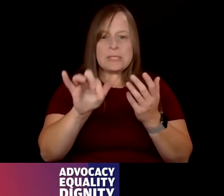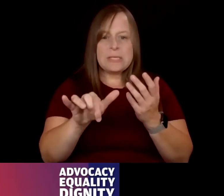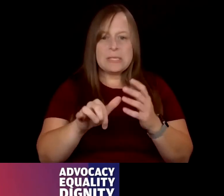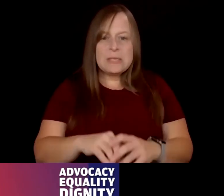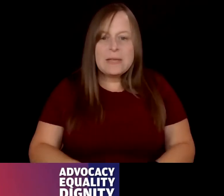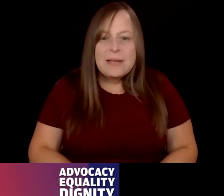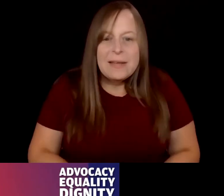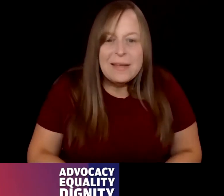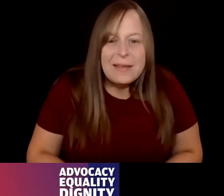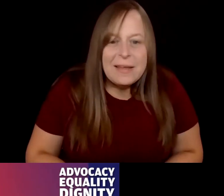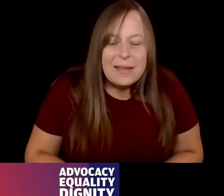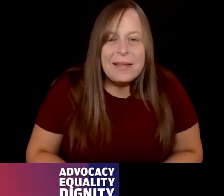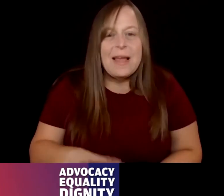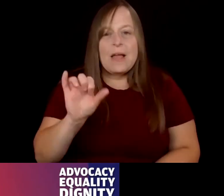Hi, I'm Christie Asbee.